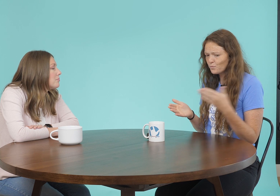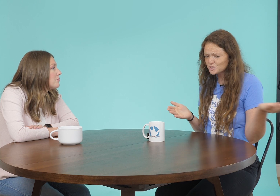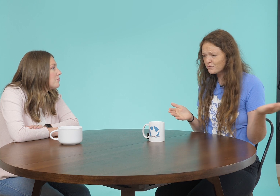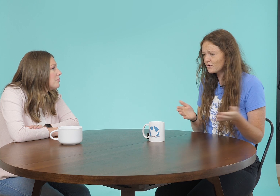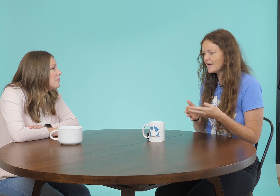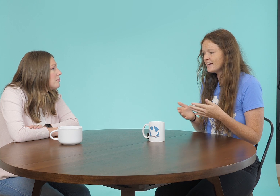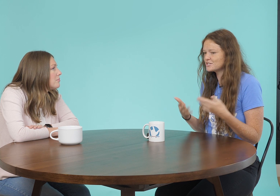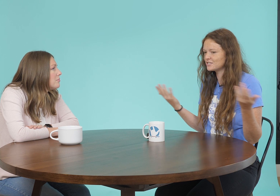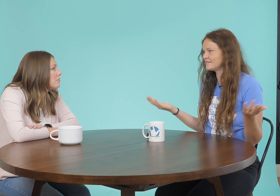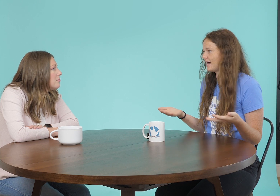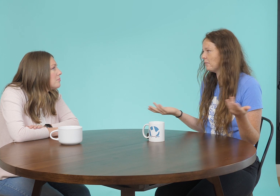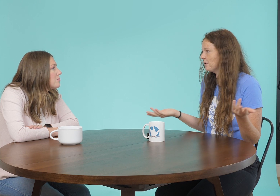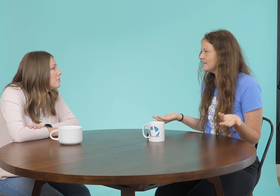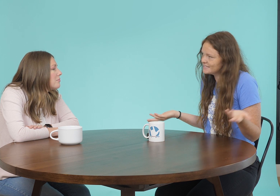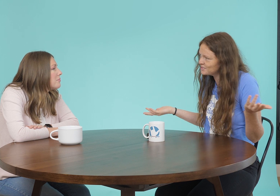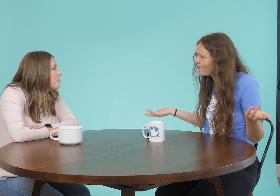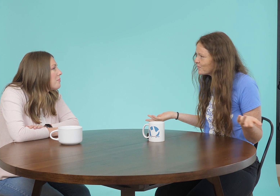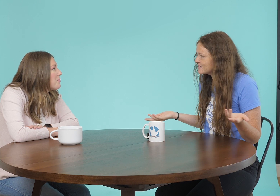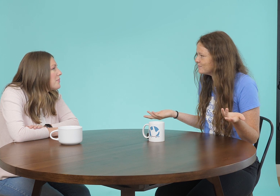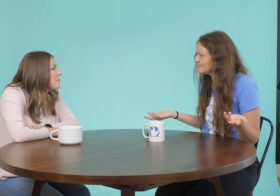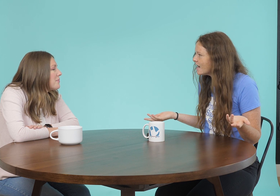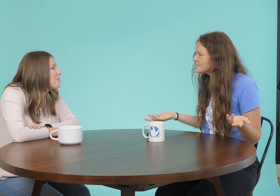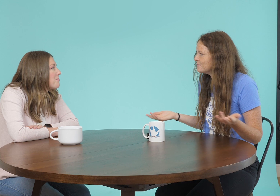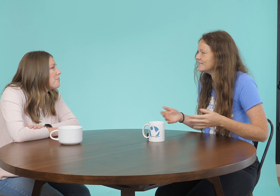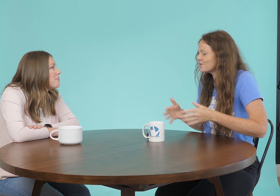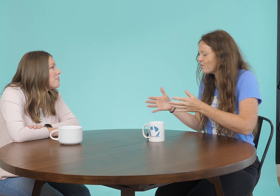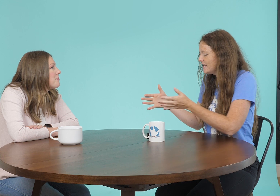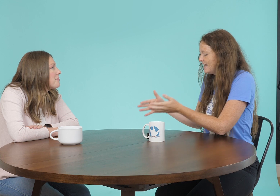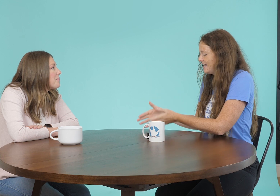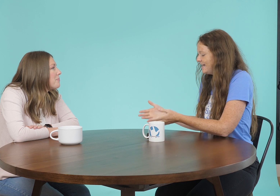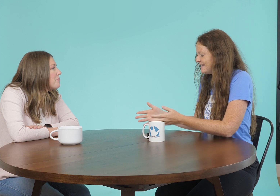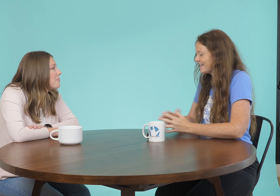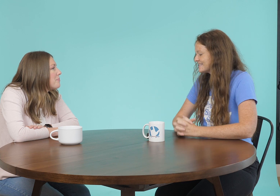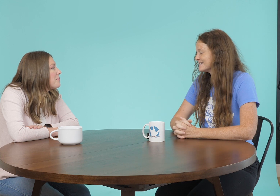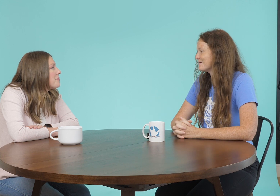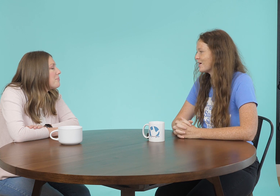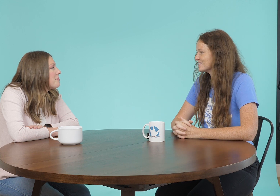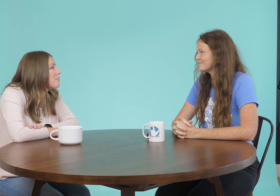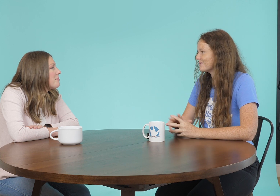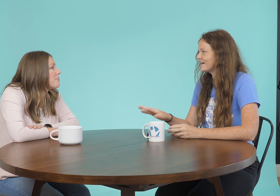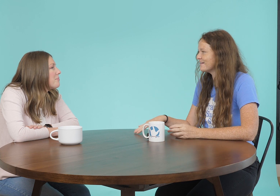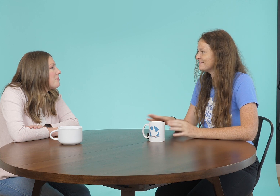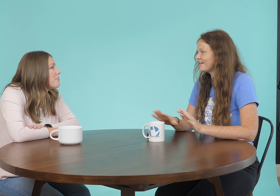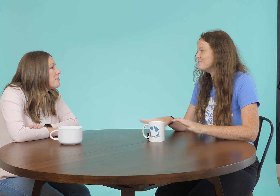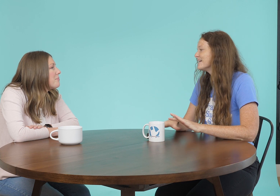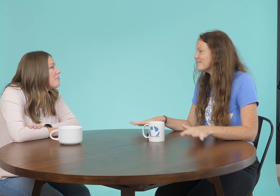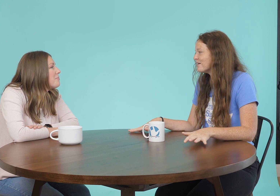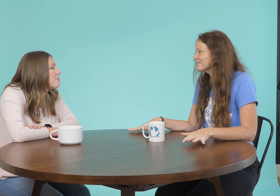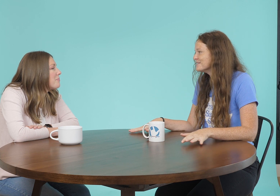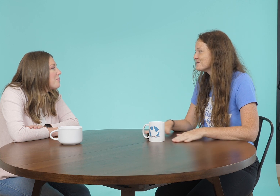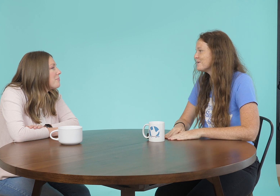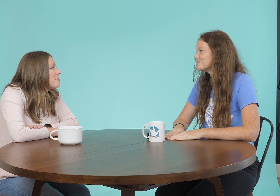which before then I just. I don't know. I didn't know it wasn't being taught to me. So that's the same concept. So I love I mean, I love all of it so much,